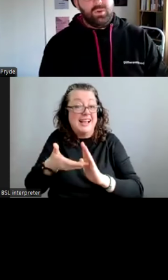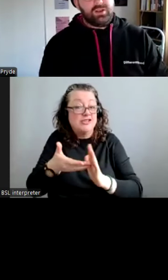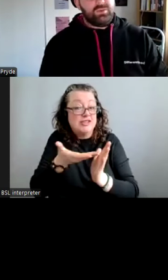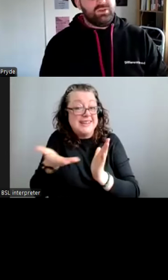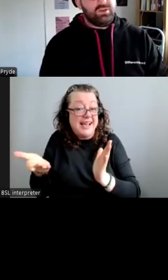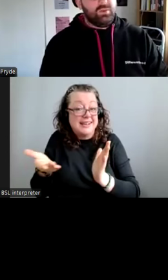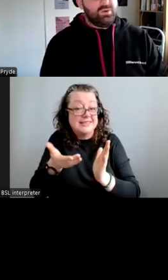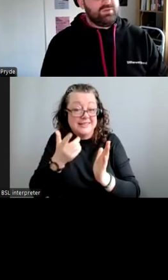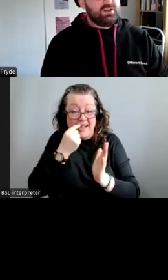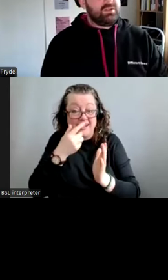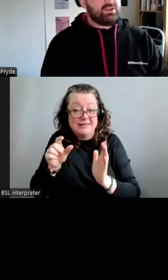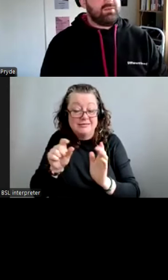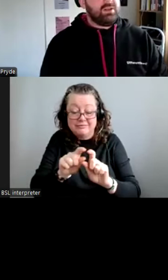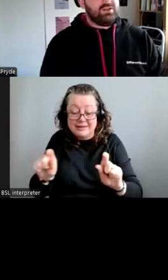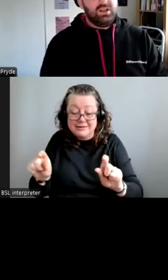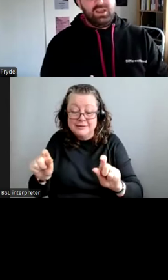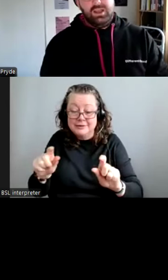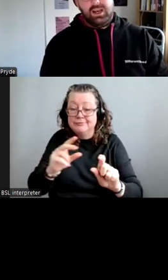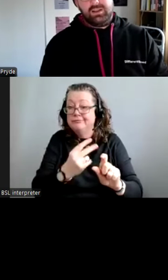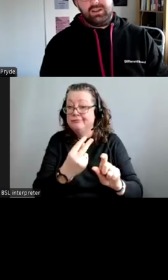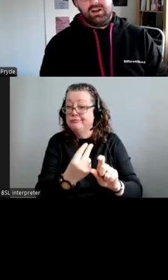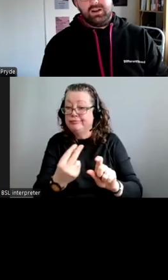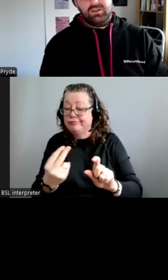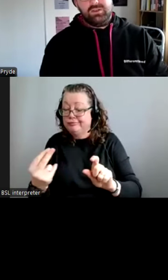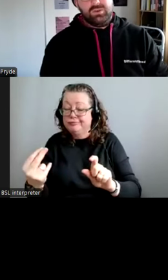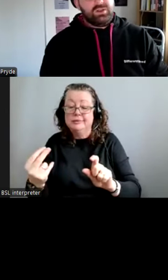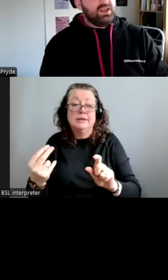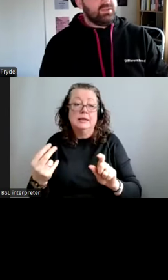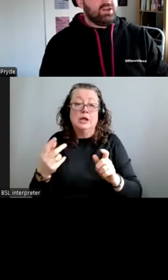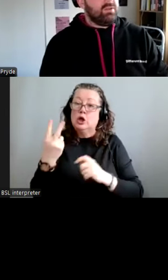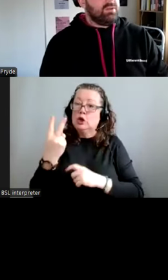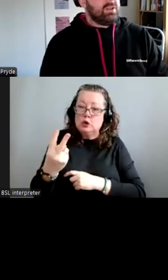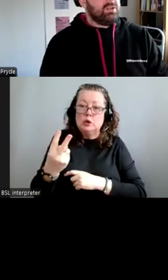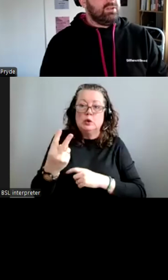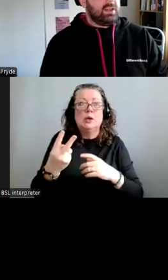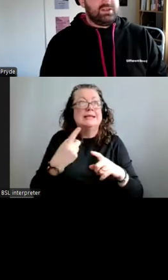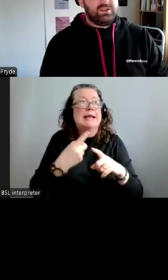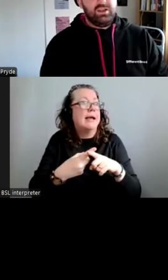which would read out to a screen reader at the cart two times general admission tickets.